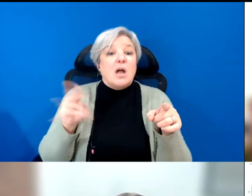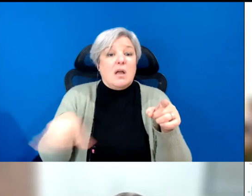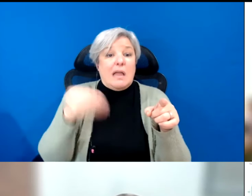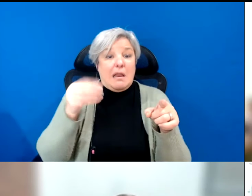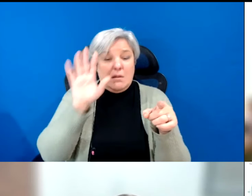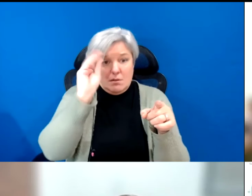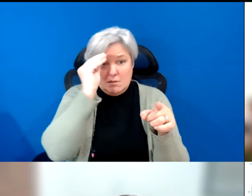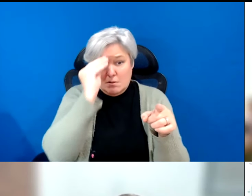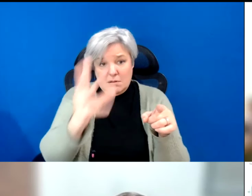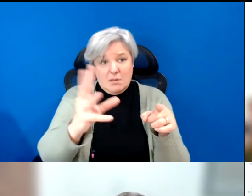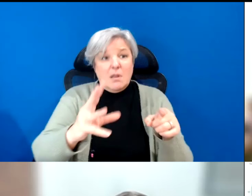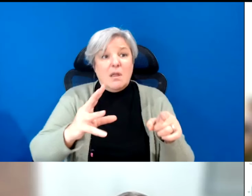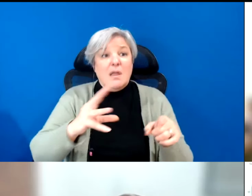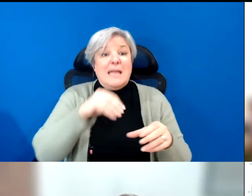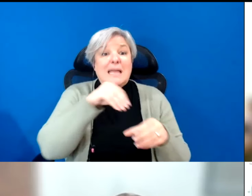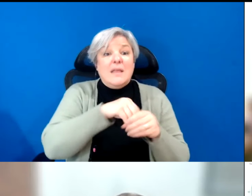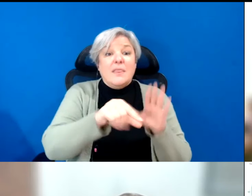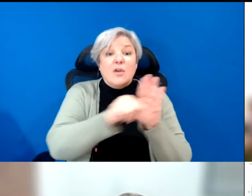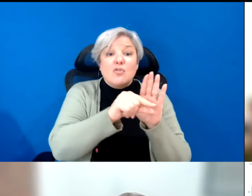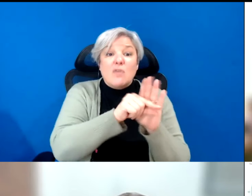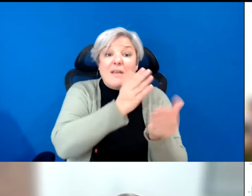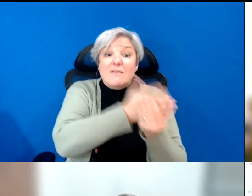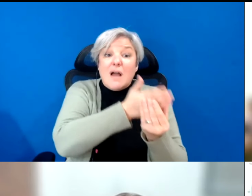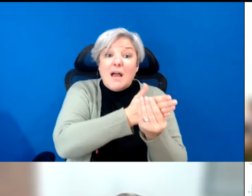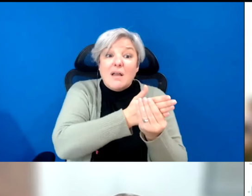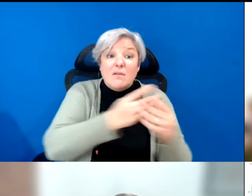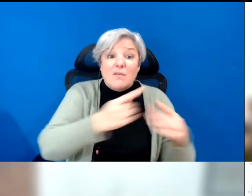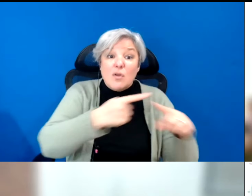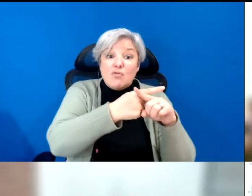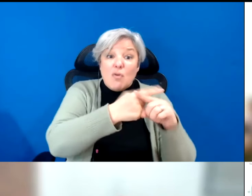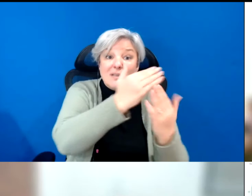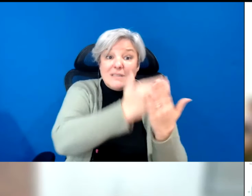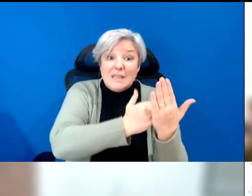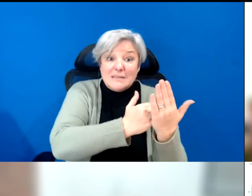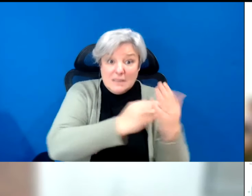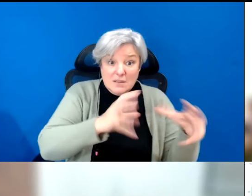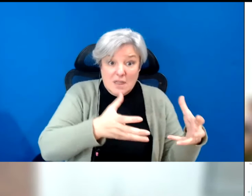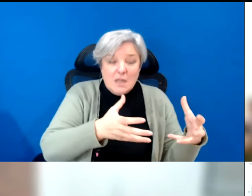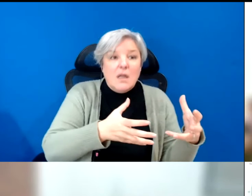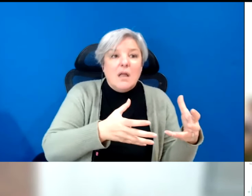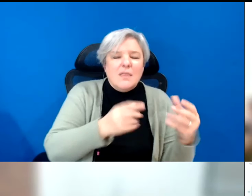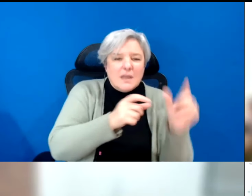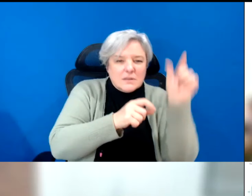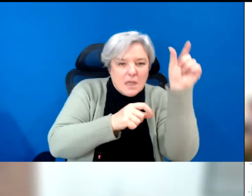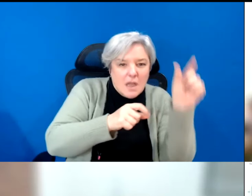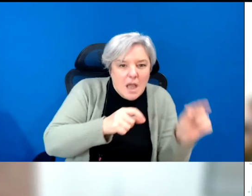Inside of the grade file of a cross listed course, there is a column for section I.D.